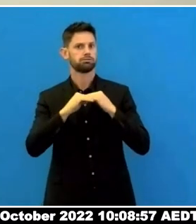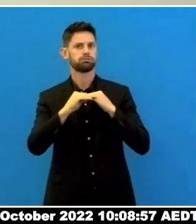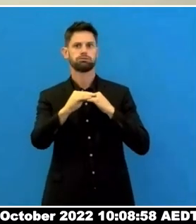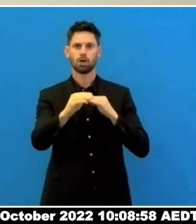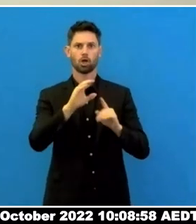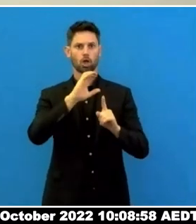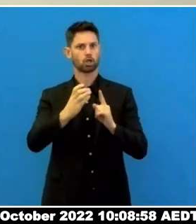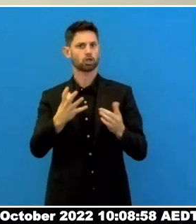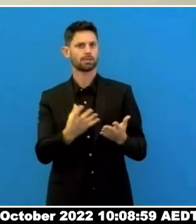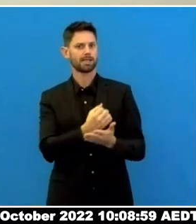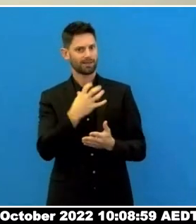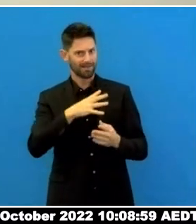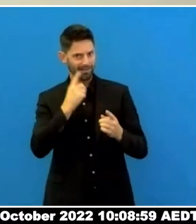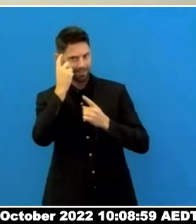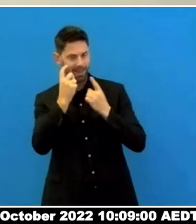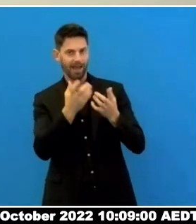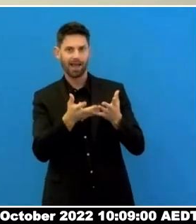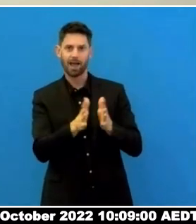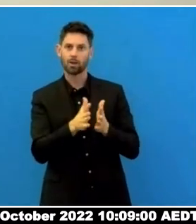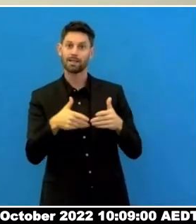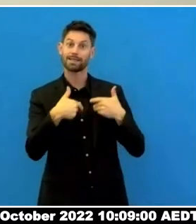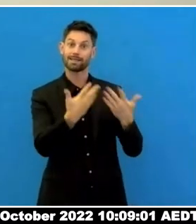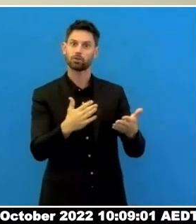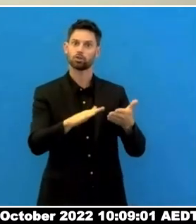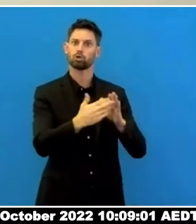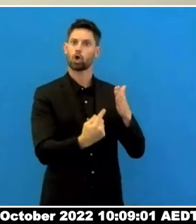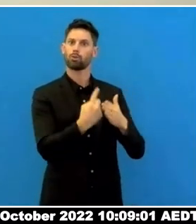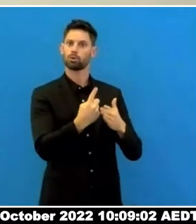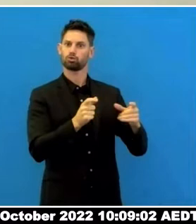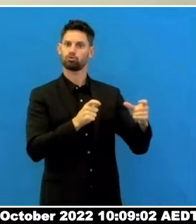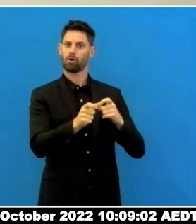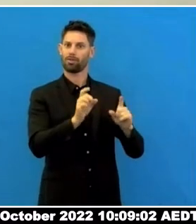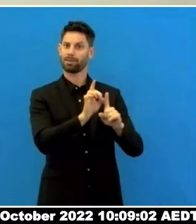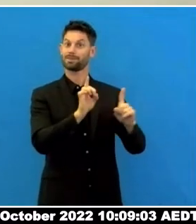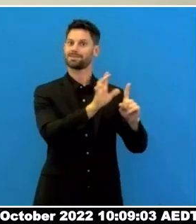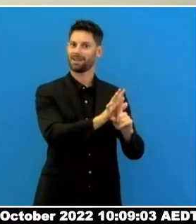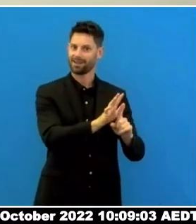and self determination of communities, responding meaningfully to the experiences